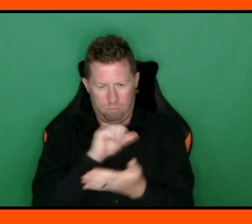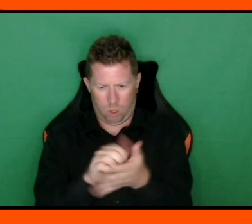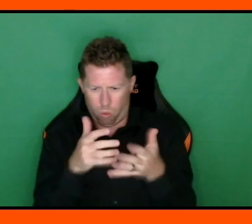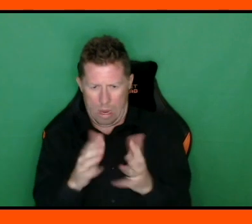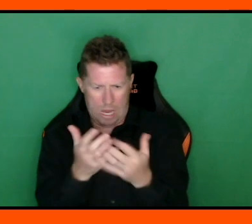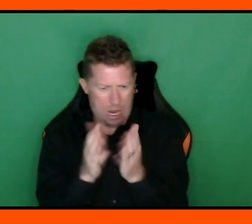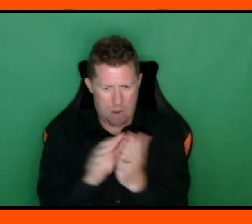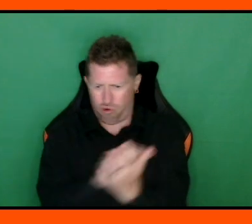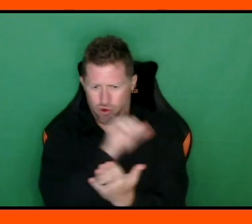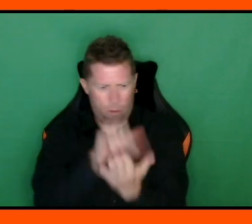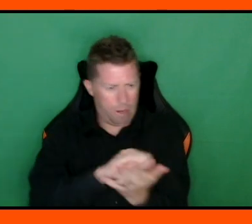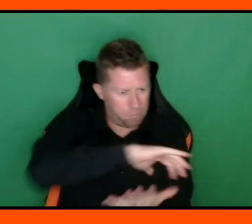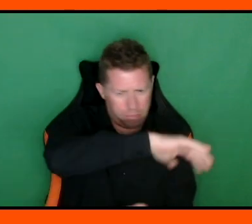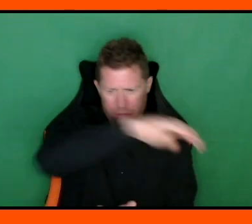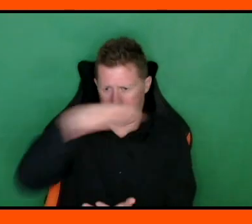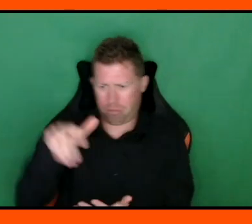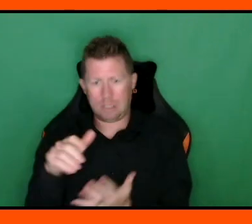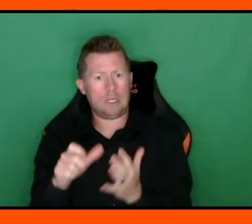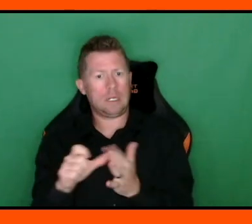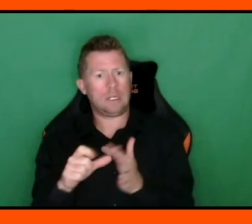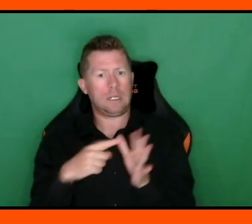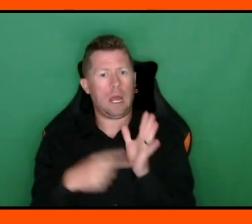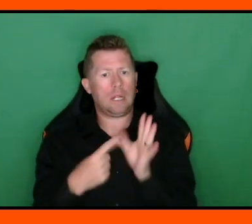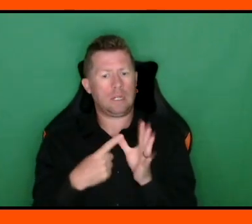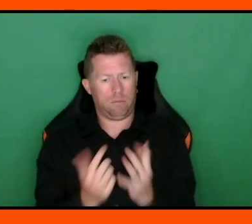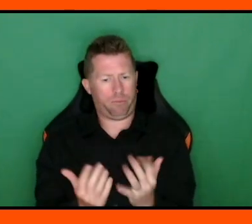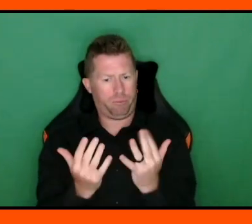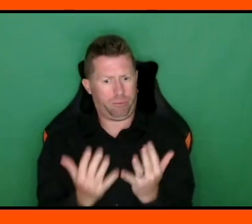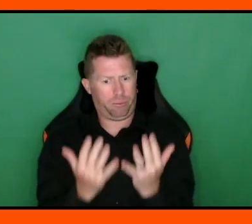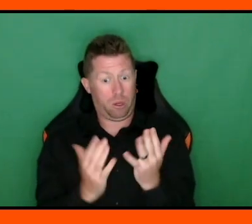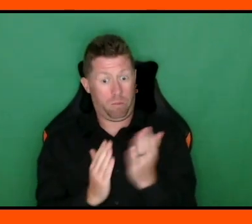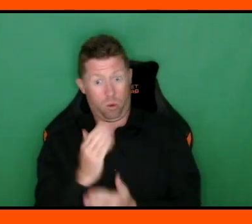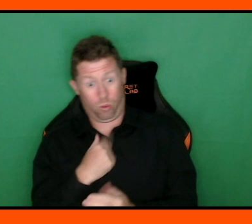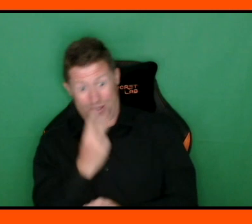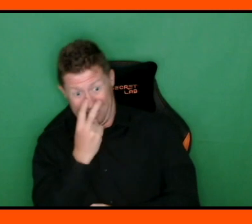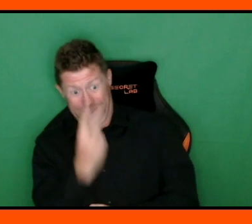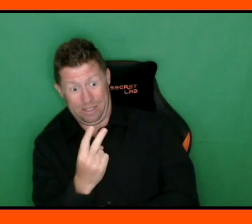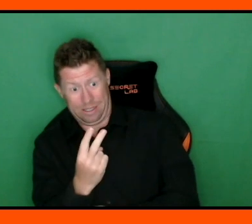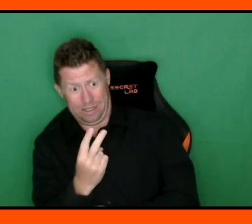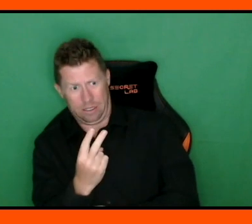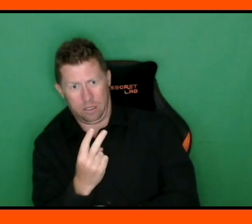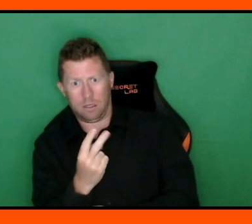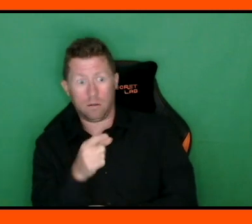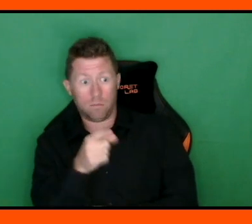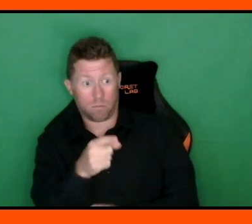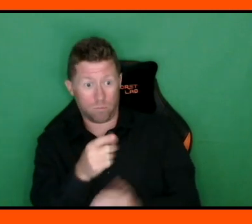The reason I am saying this is because if we identify a high priority data gap that you tell us through this consultation